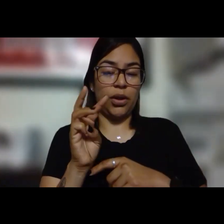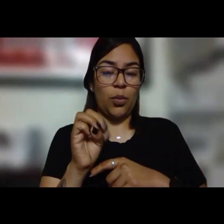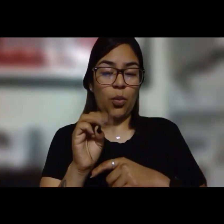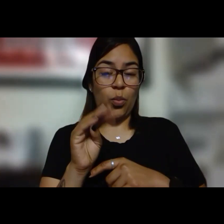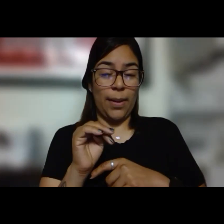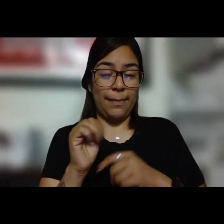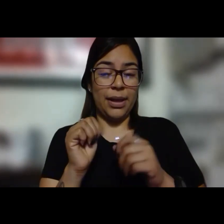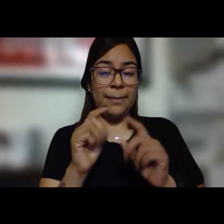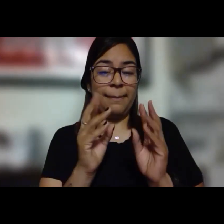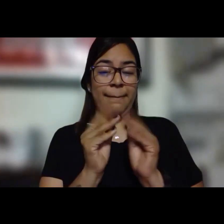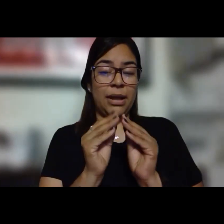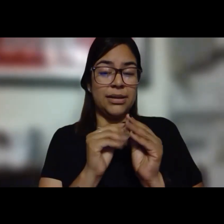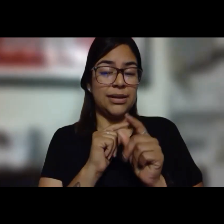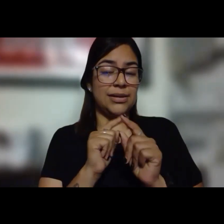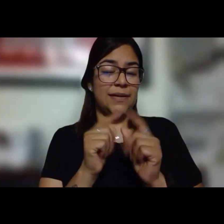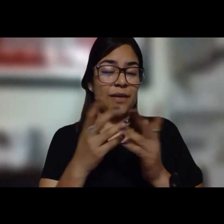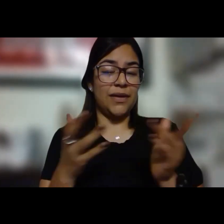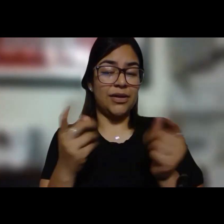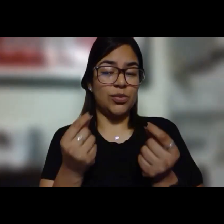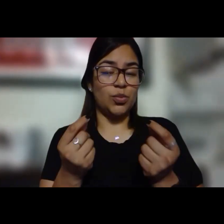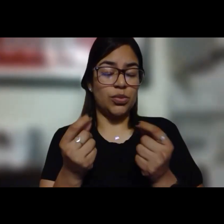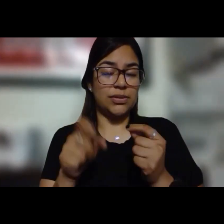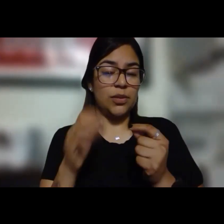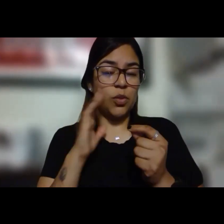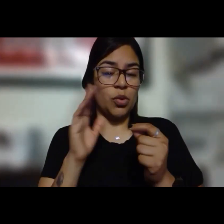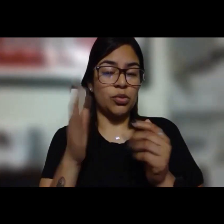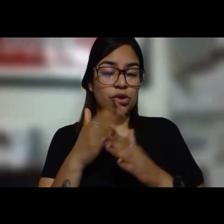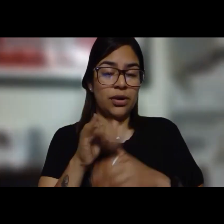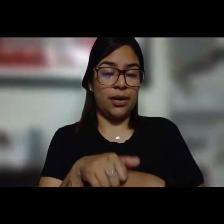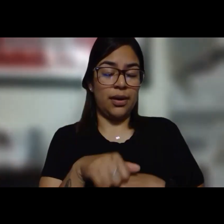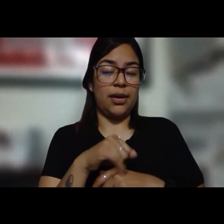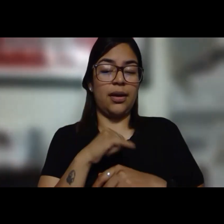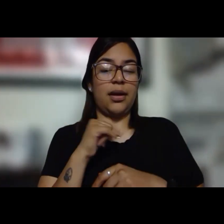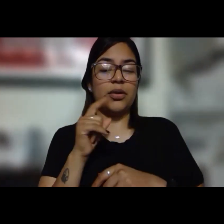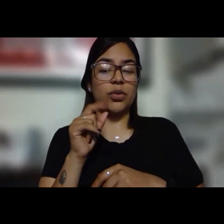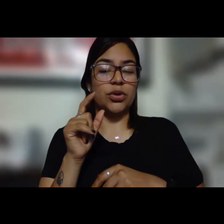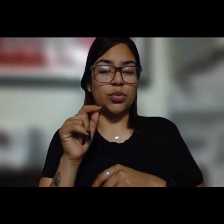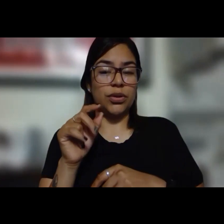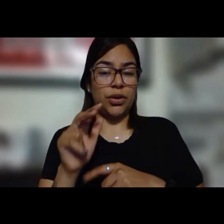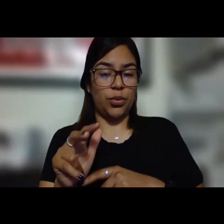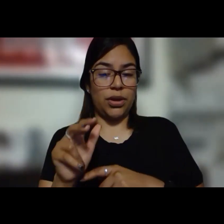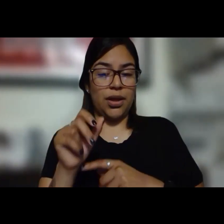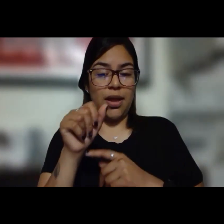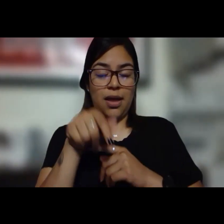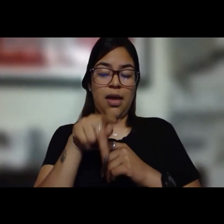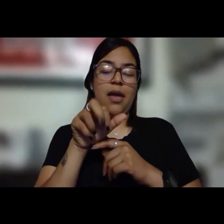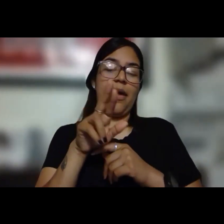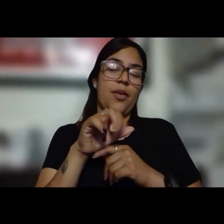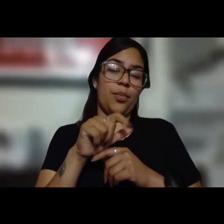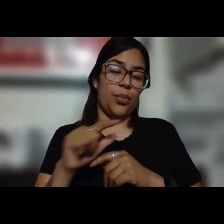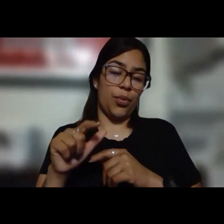also be sharing the 2023 April conference that uh Anna had mentioned for October um and so we'll be